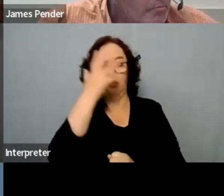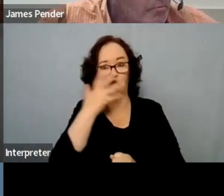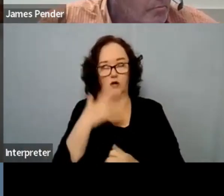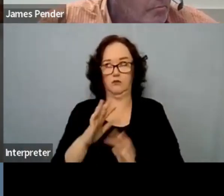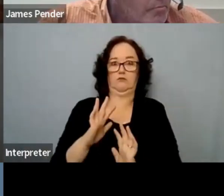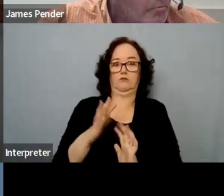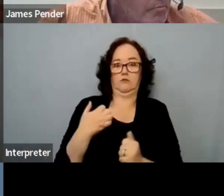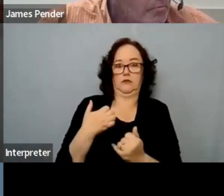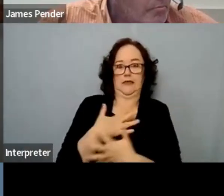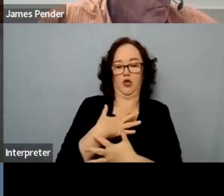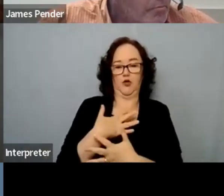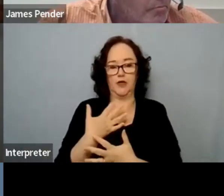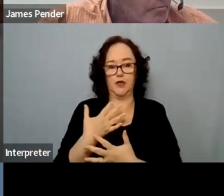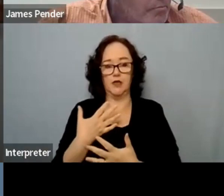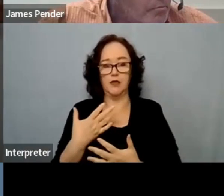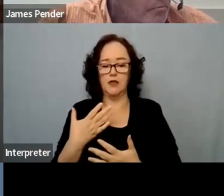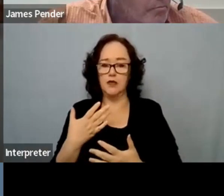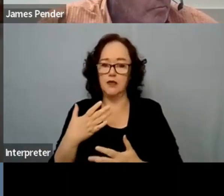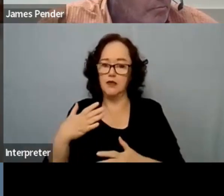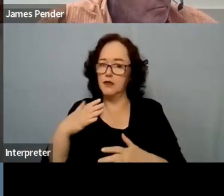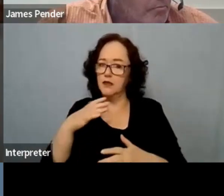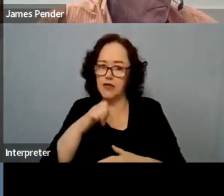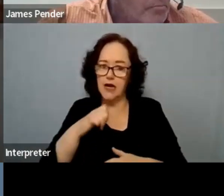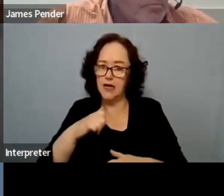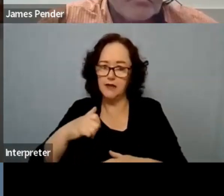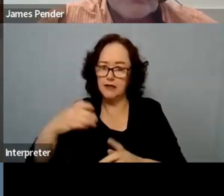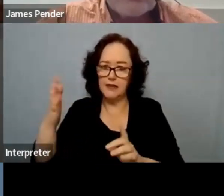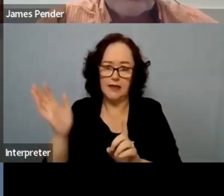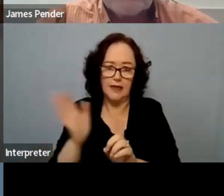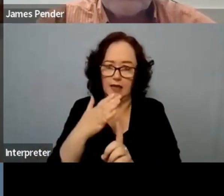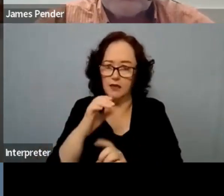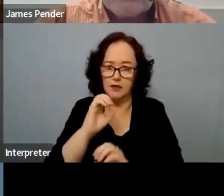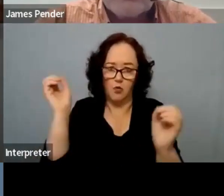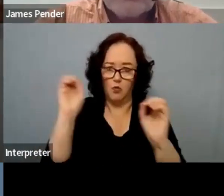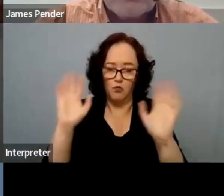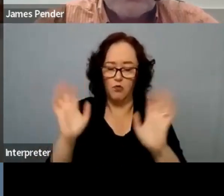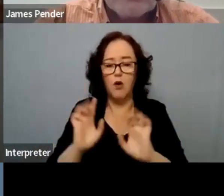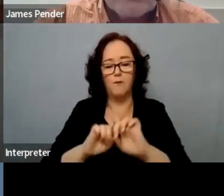sleight of hand on any one. We have in our filing ADA motions